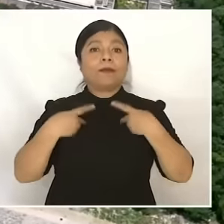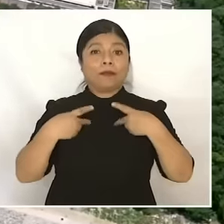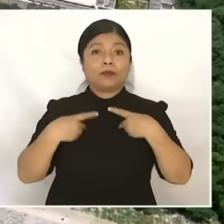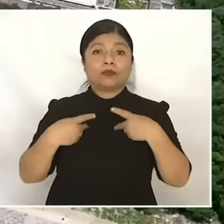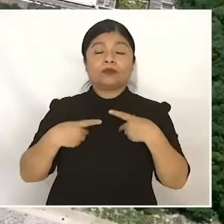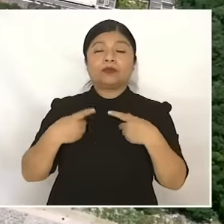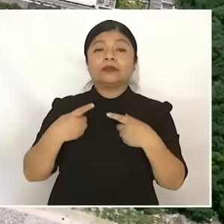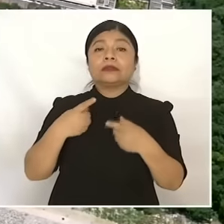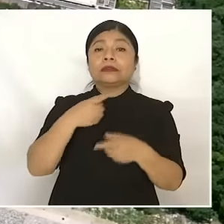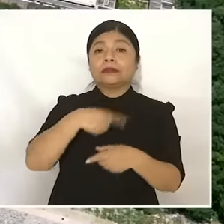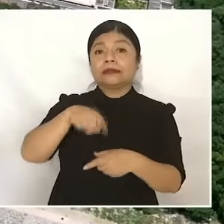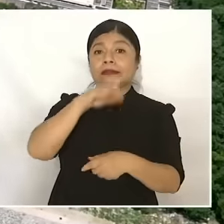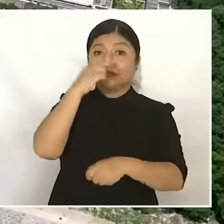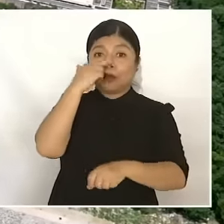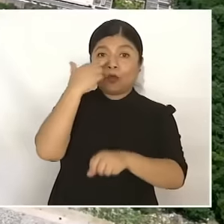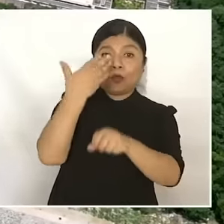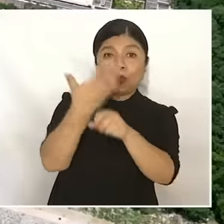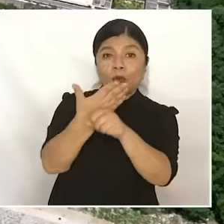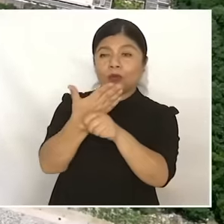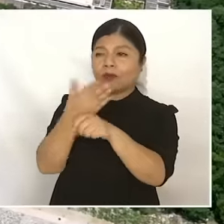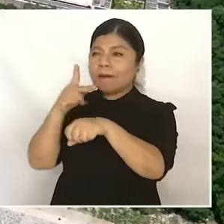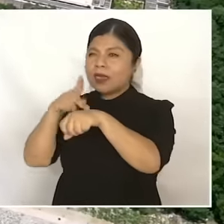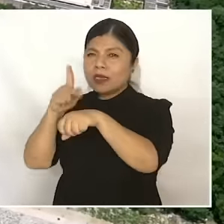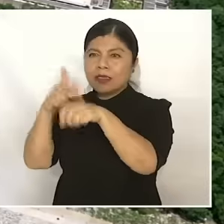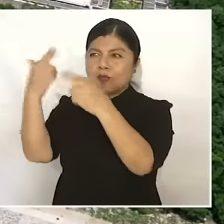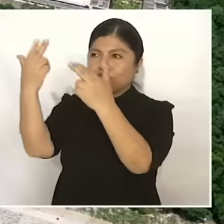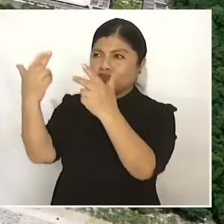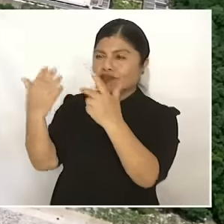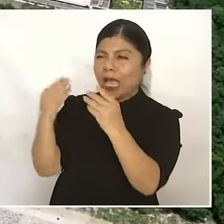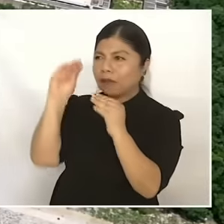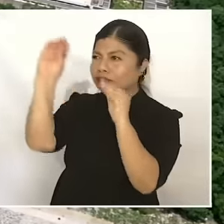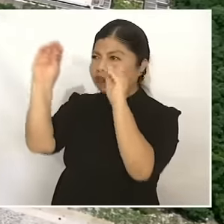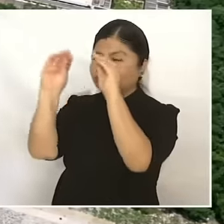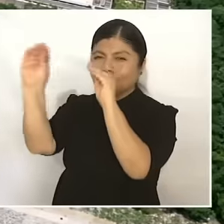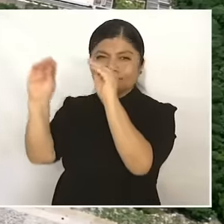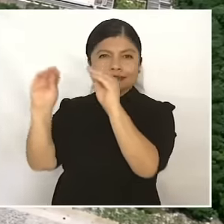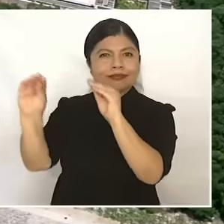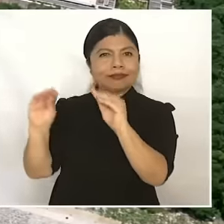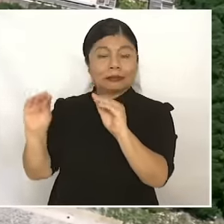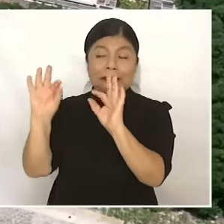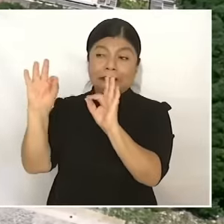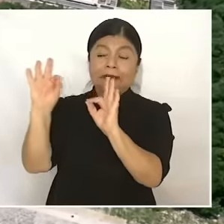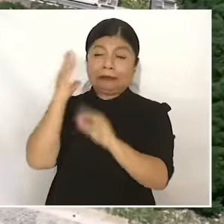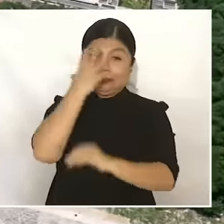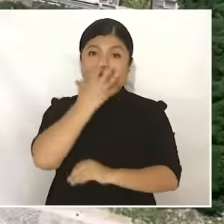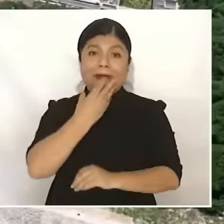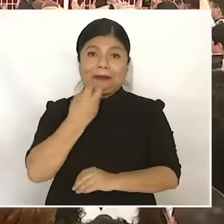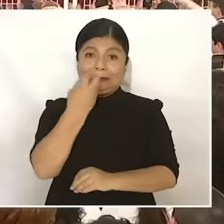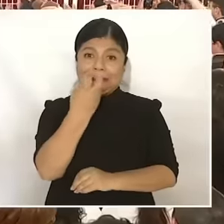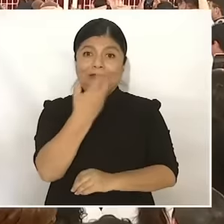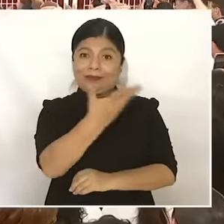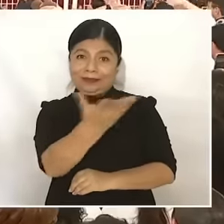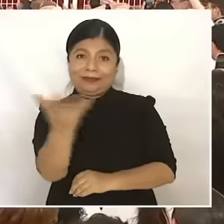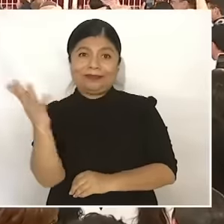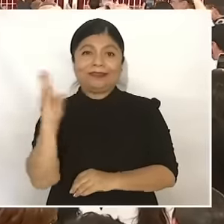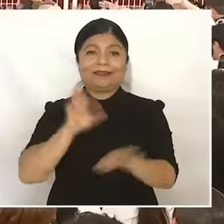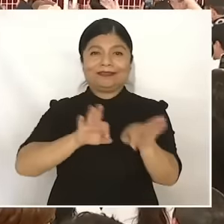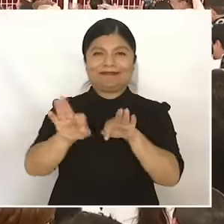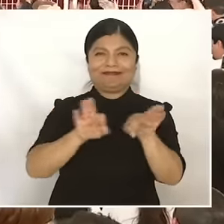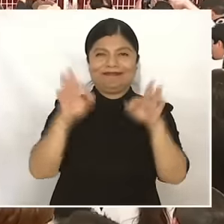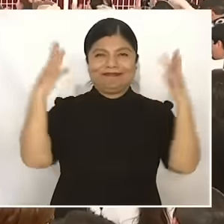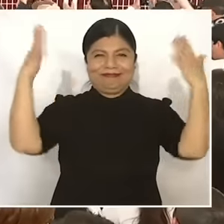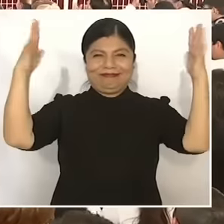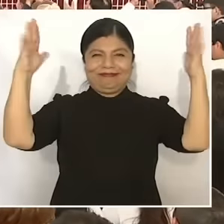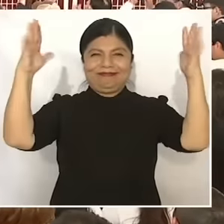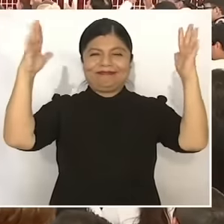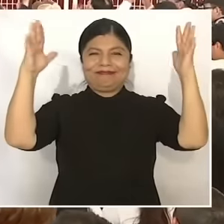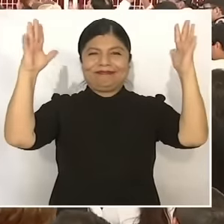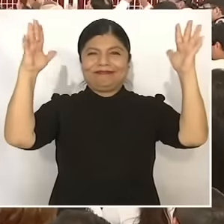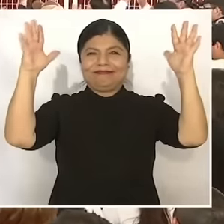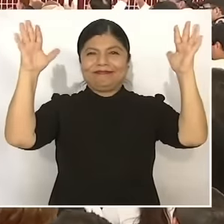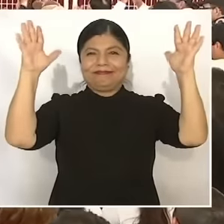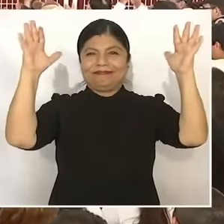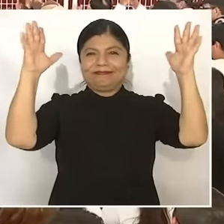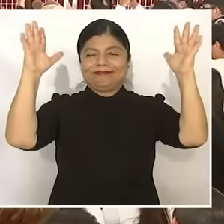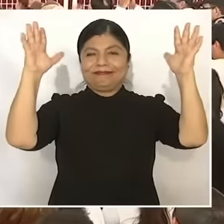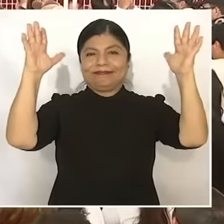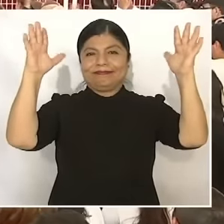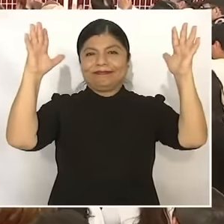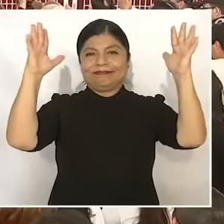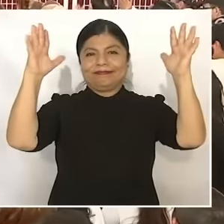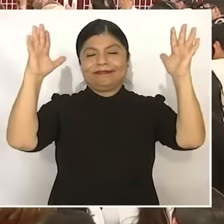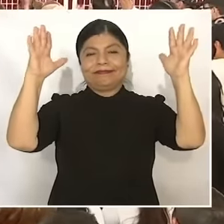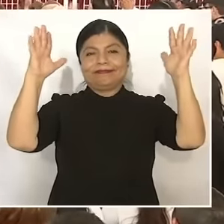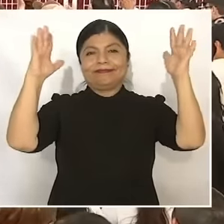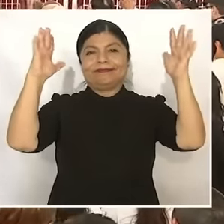those who worked here an applause for them and them but look and here also an applause